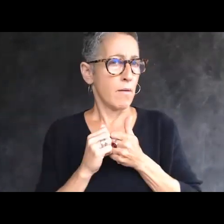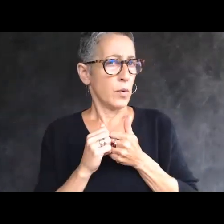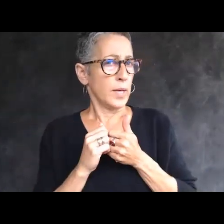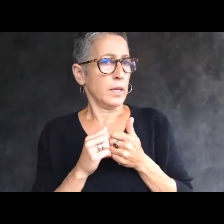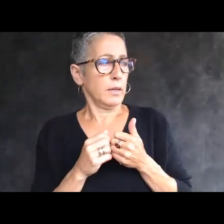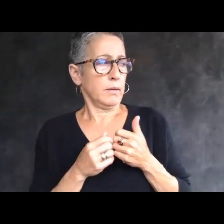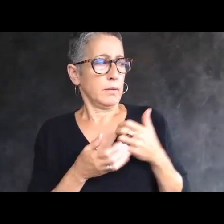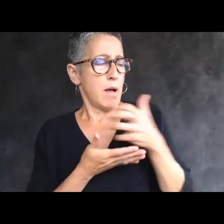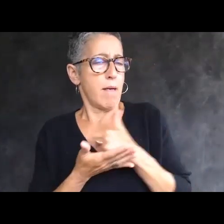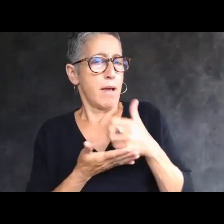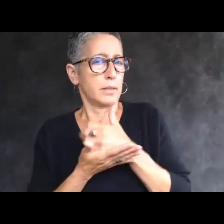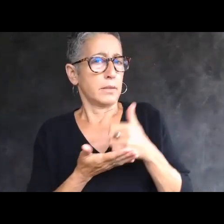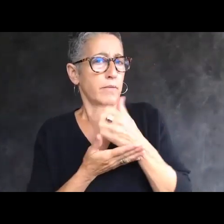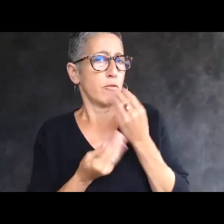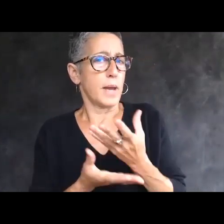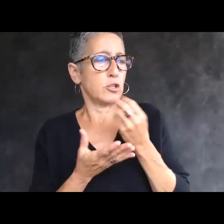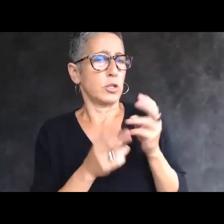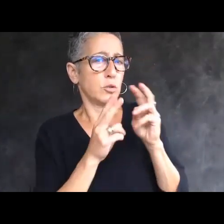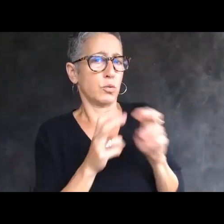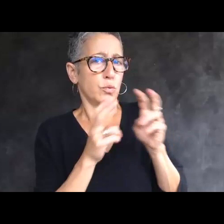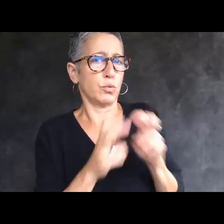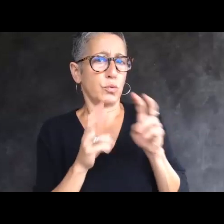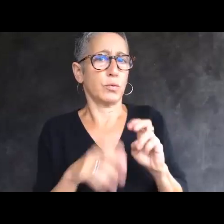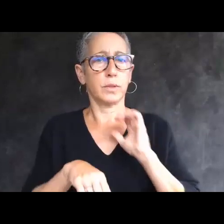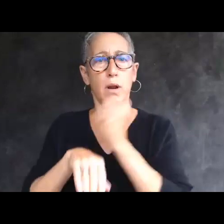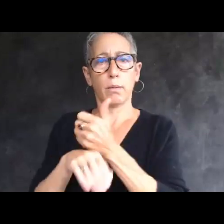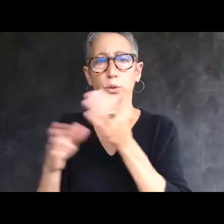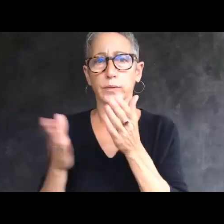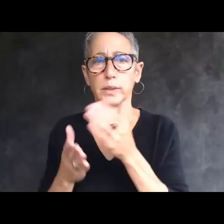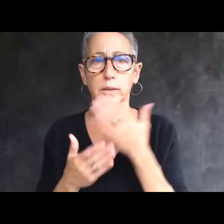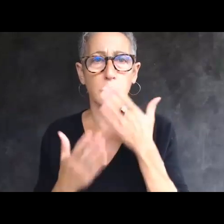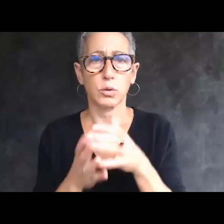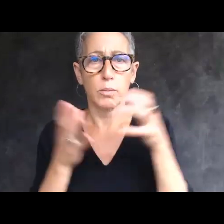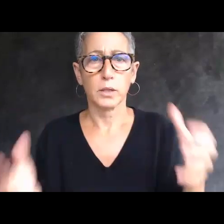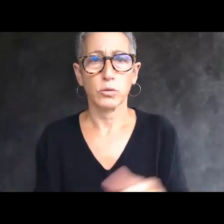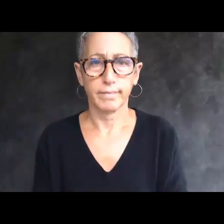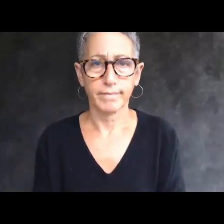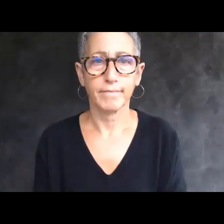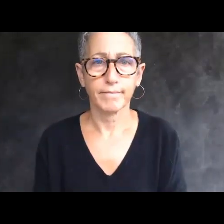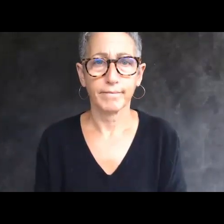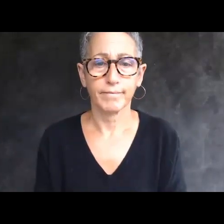And, you know, so with that said, thank you so much.